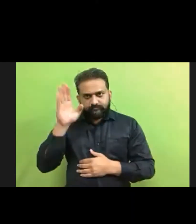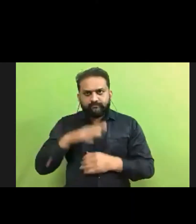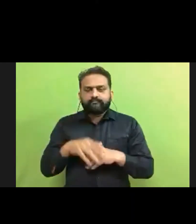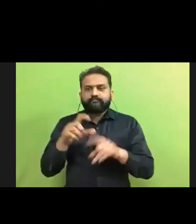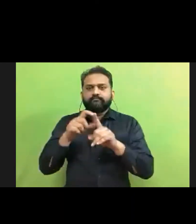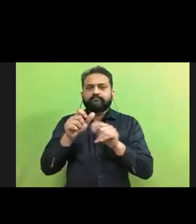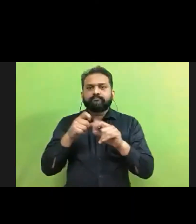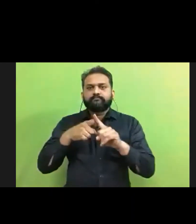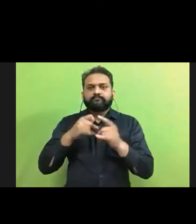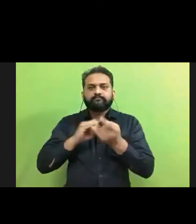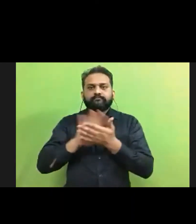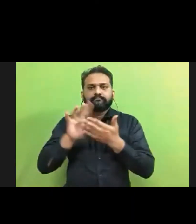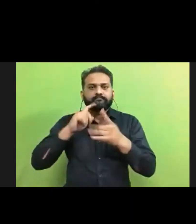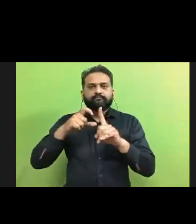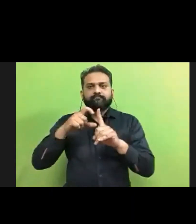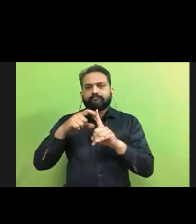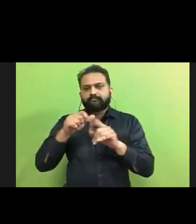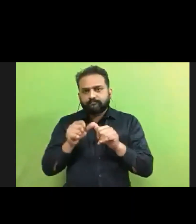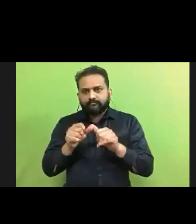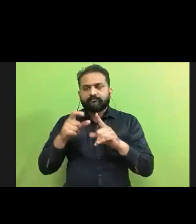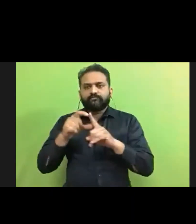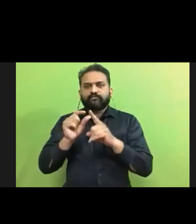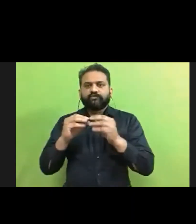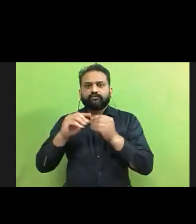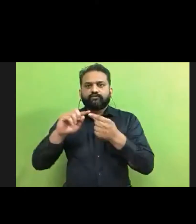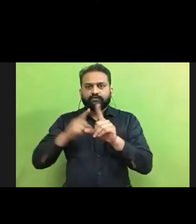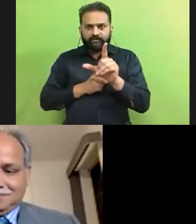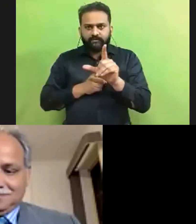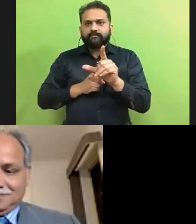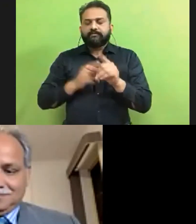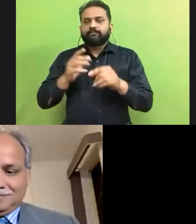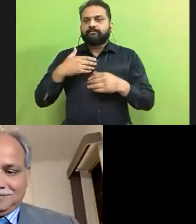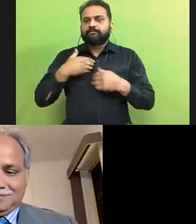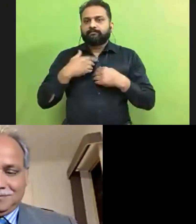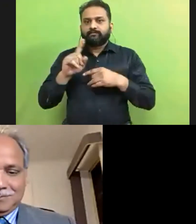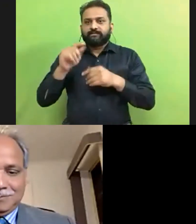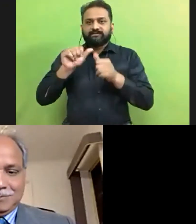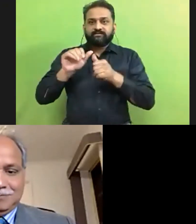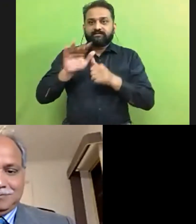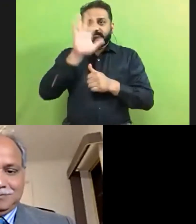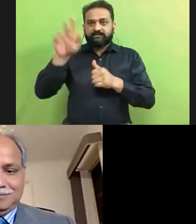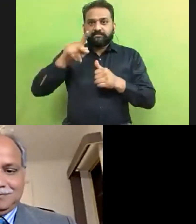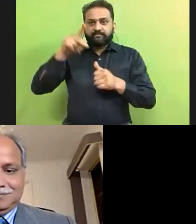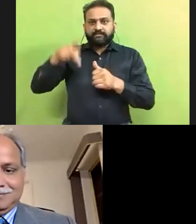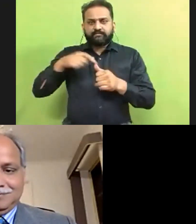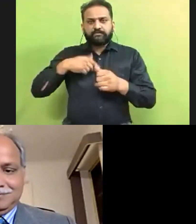on behalf of the team of first asia pacific welcome you all to today's webinar getting